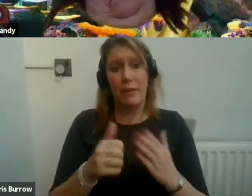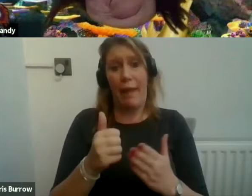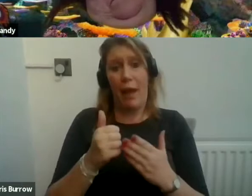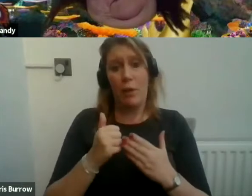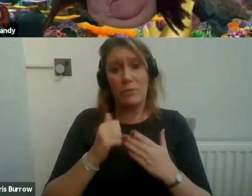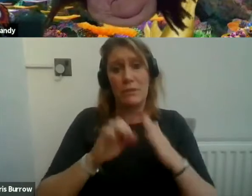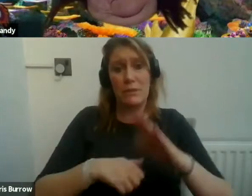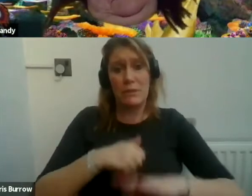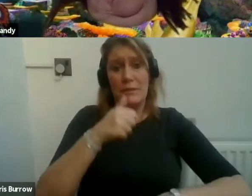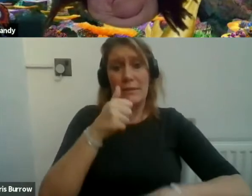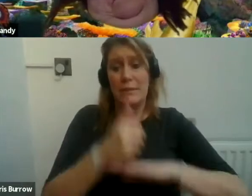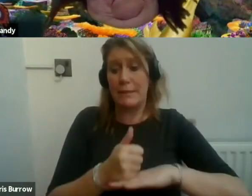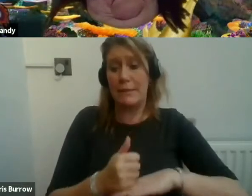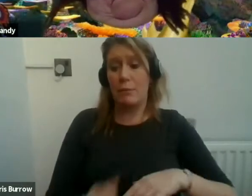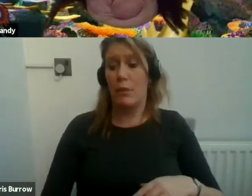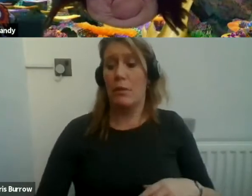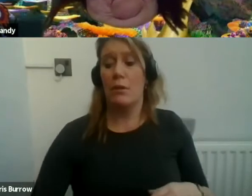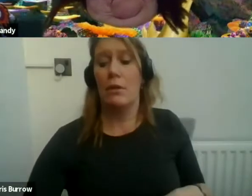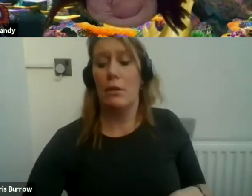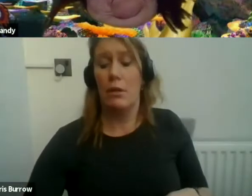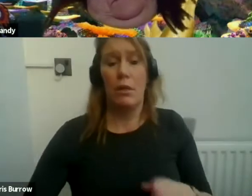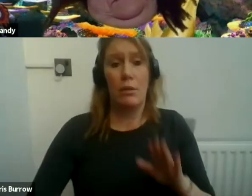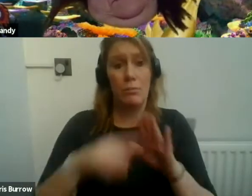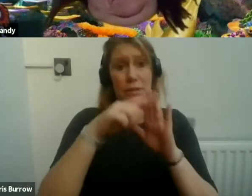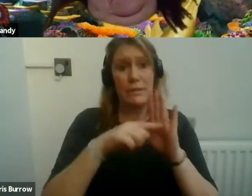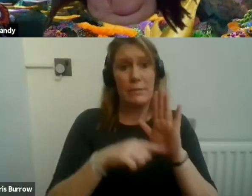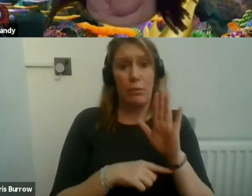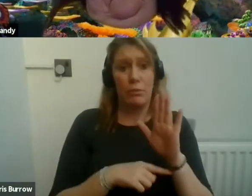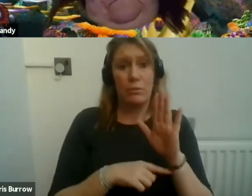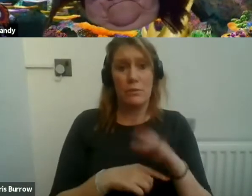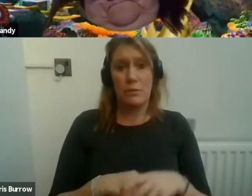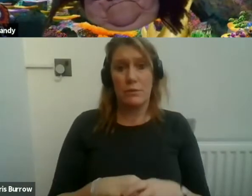that's behind 2012. And it doesn't matter